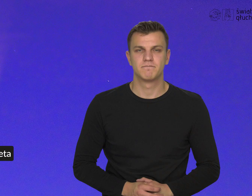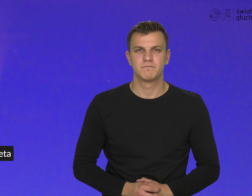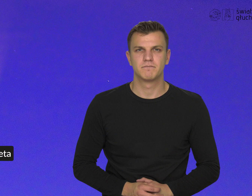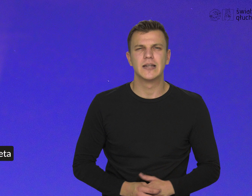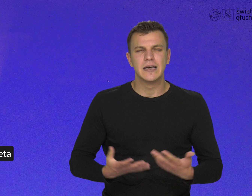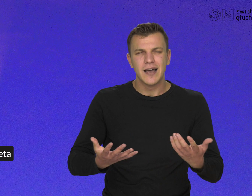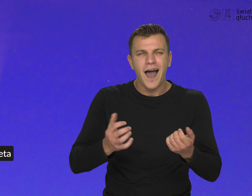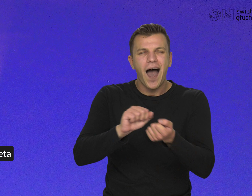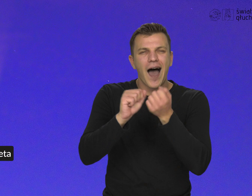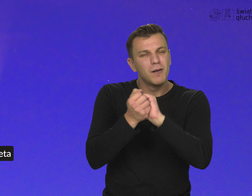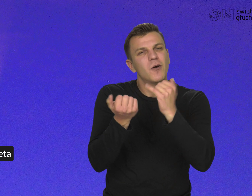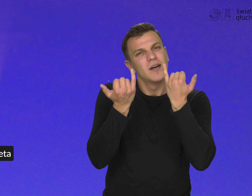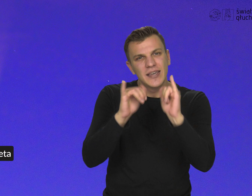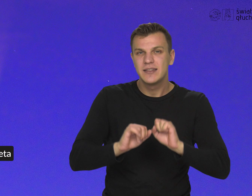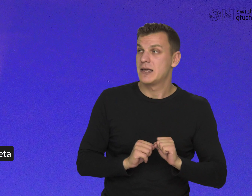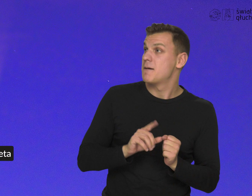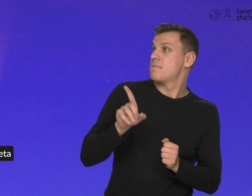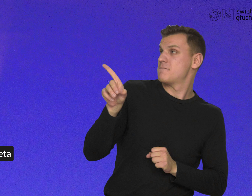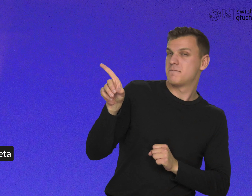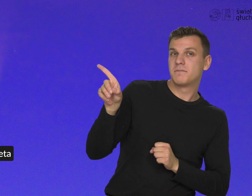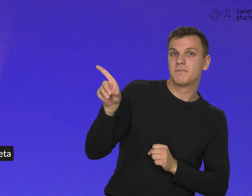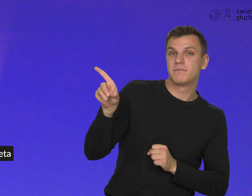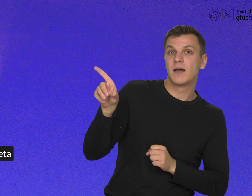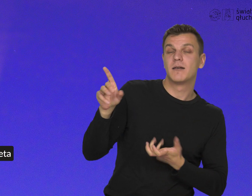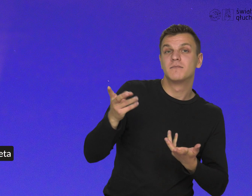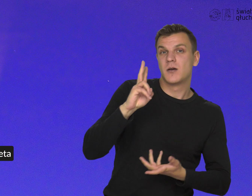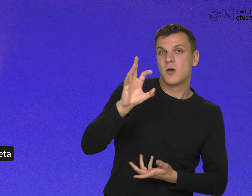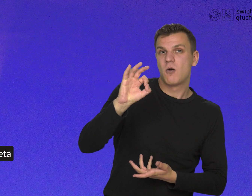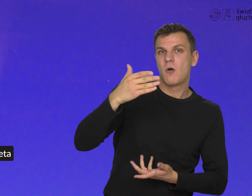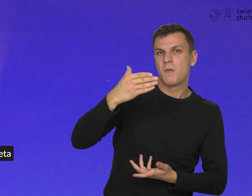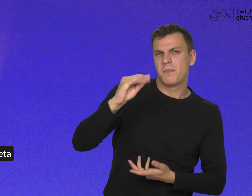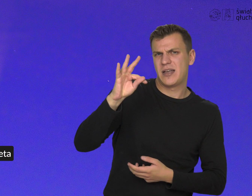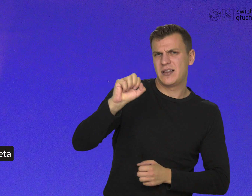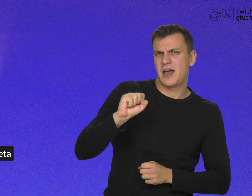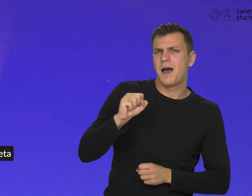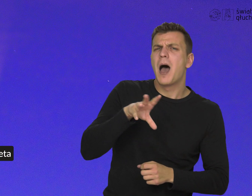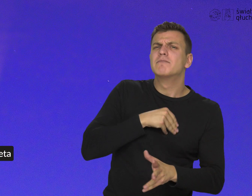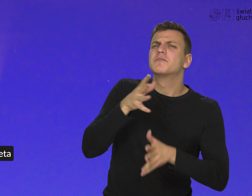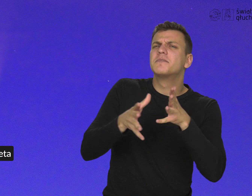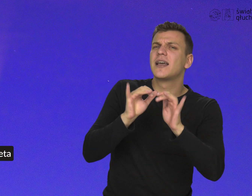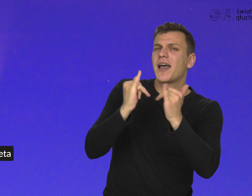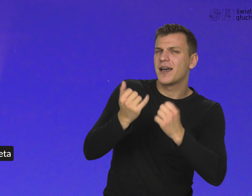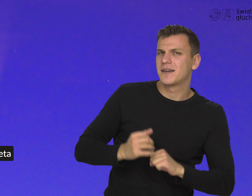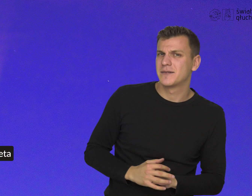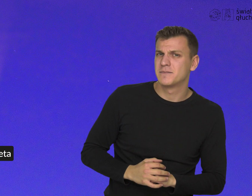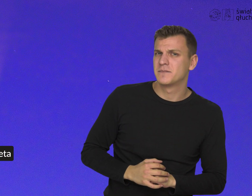Another example: comet. How would you sign it?